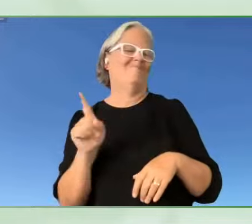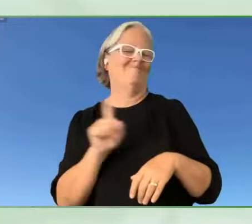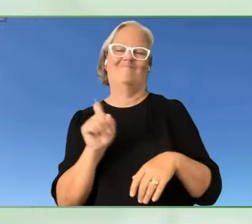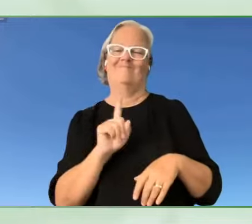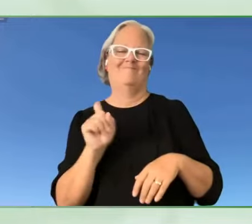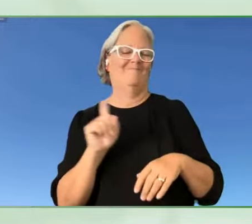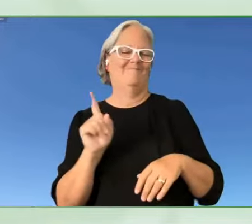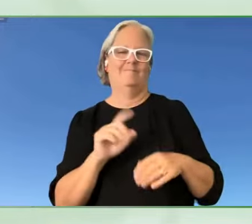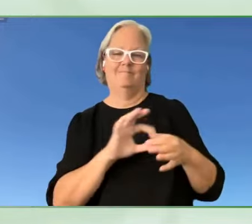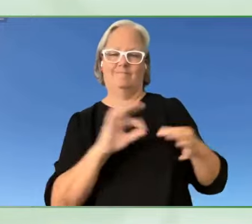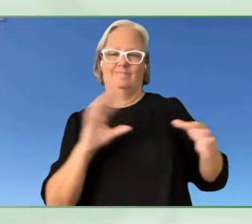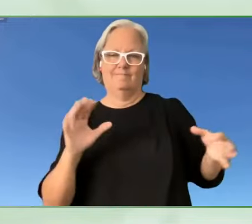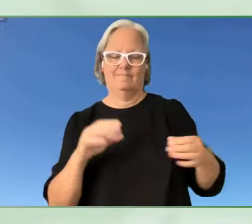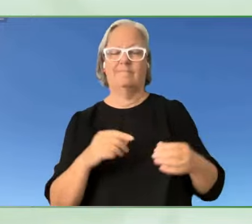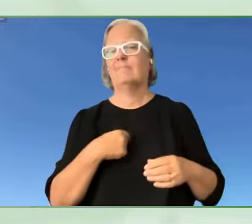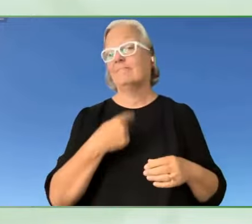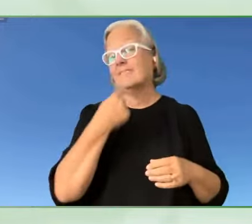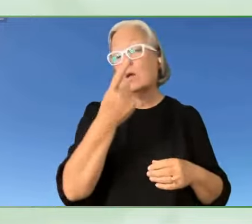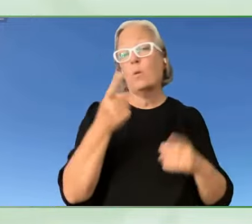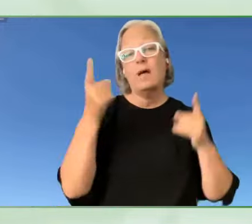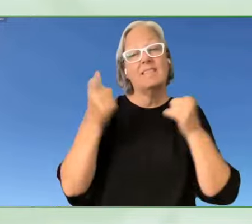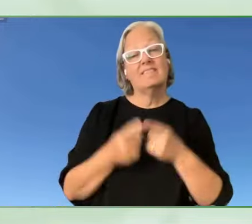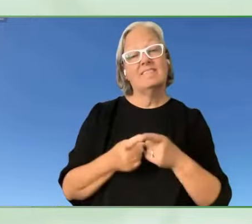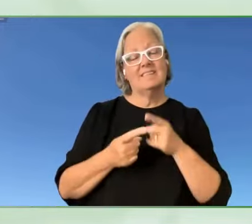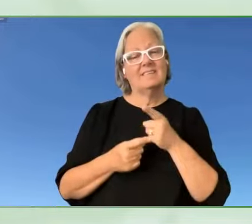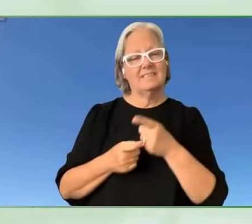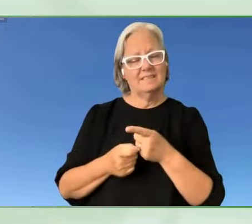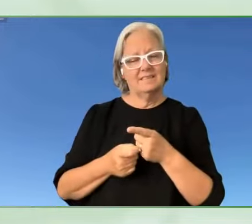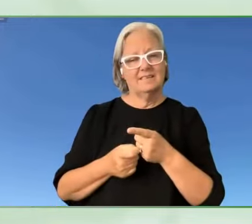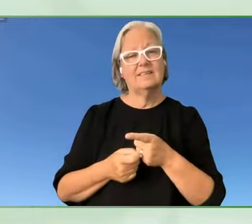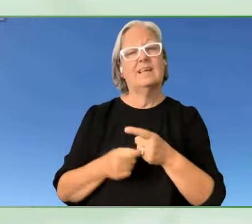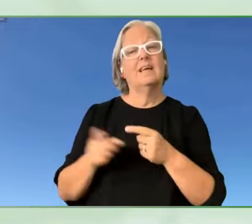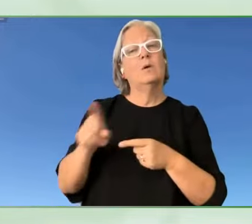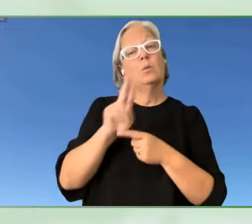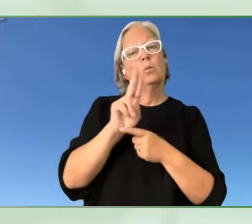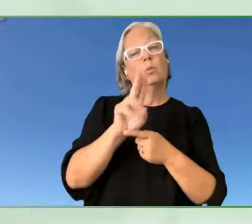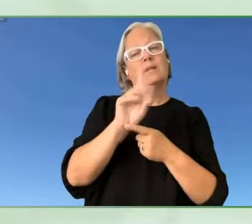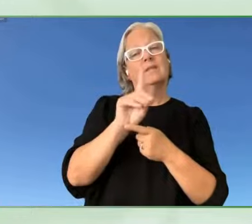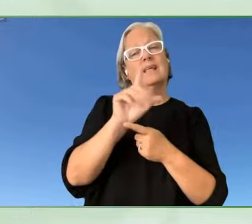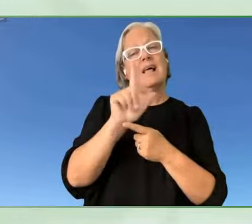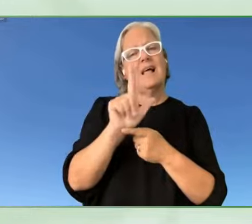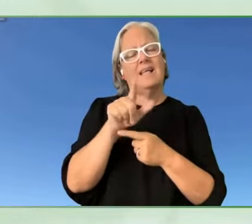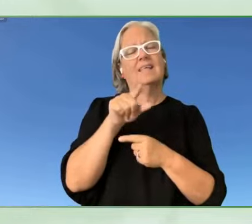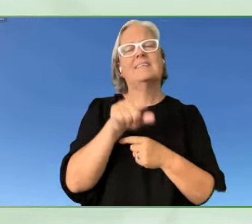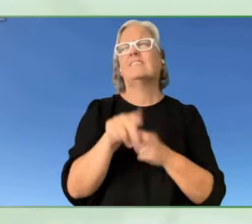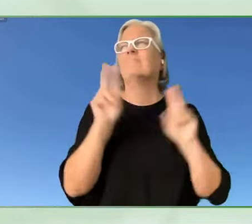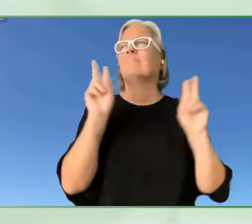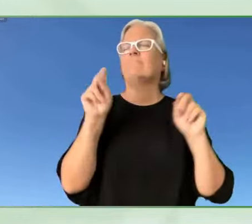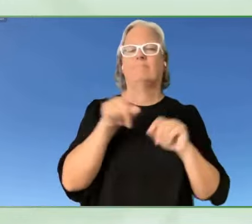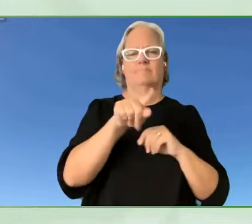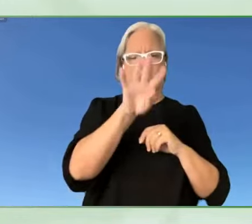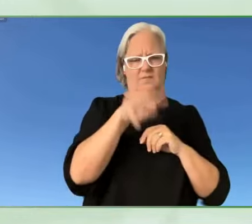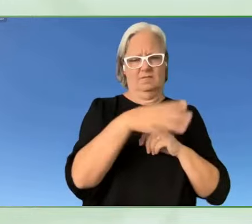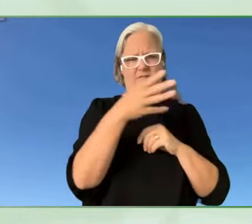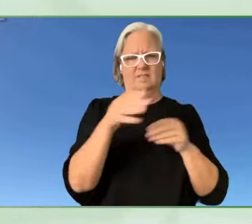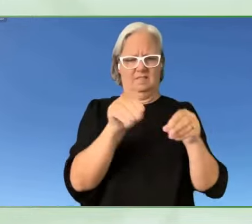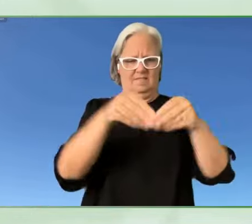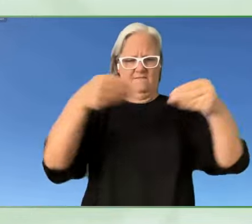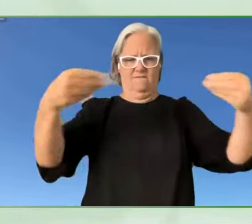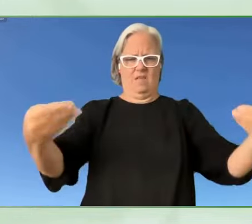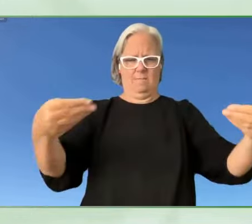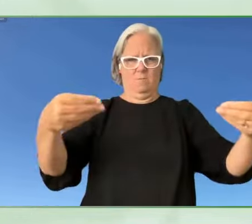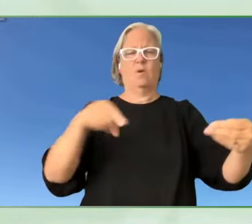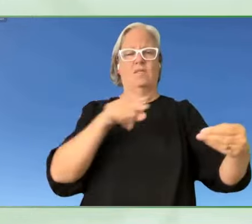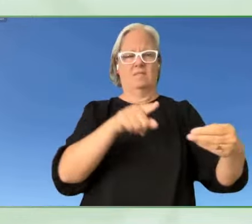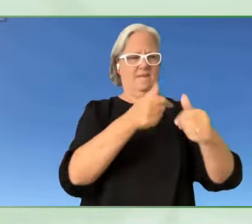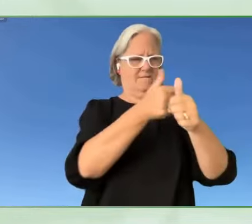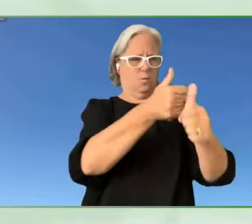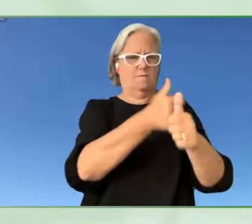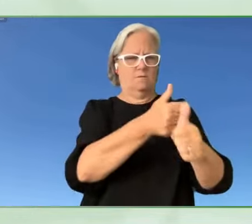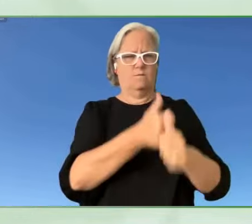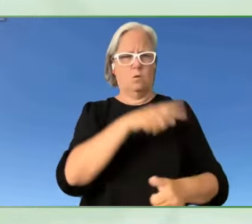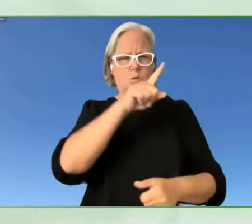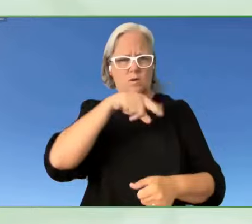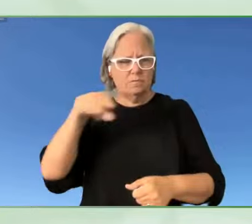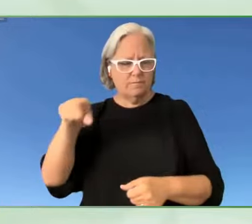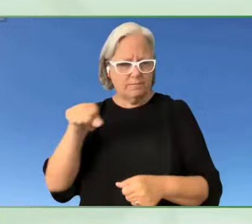And each of them come from a variety of cultural backgrounds.